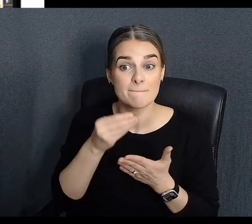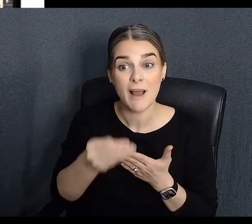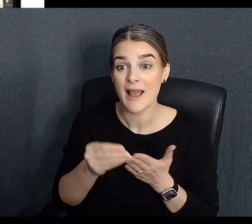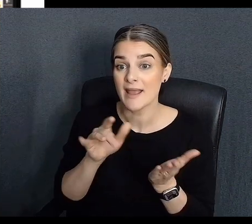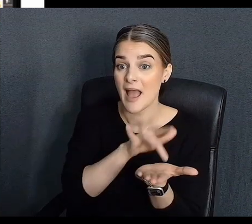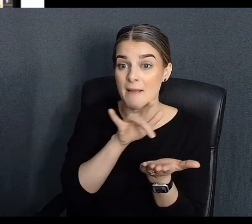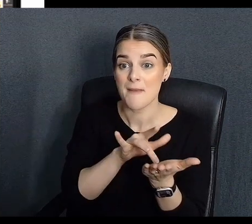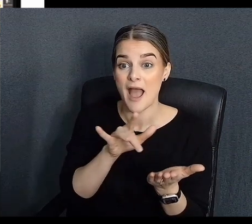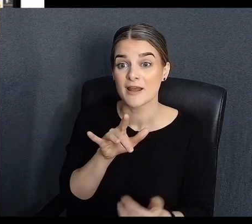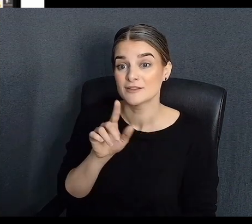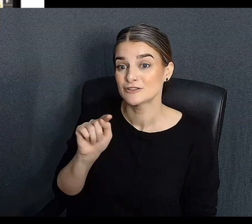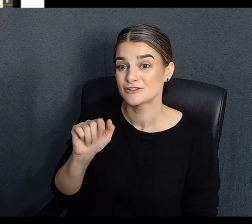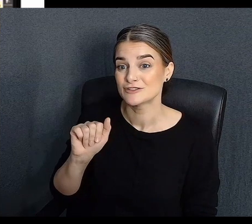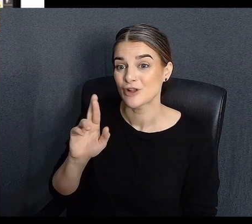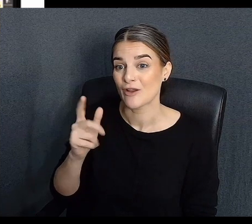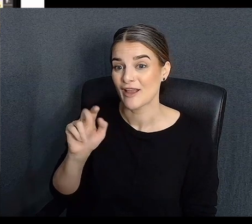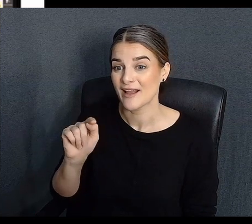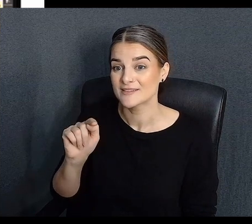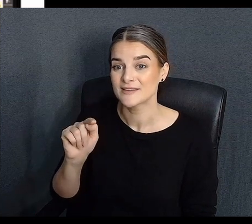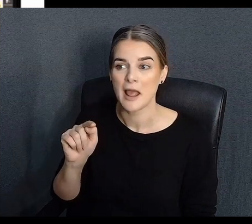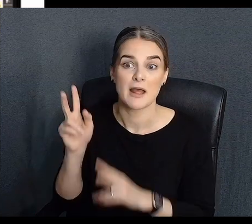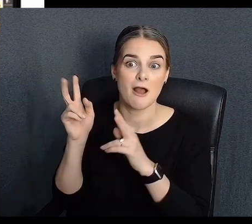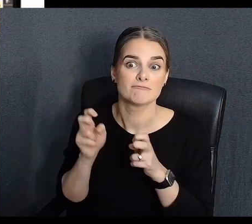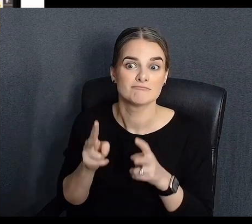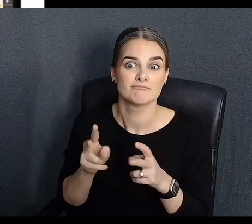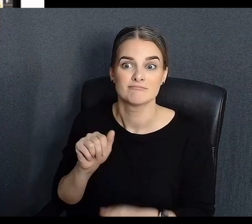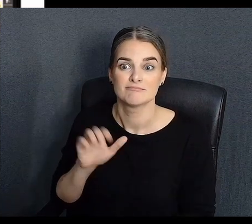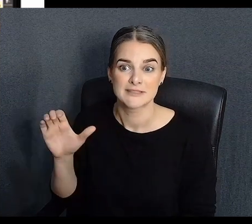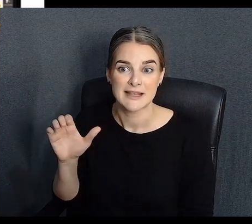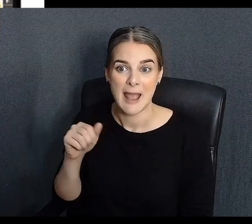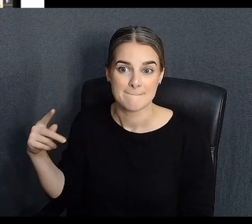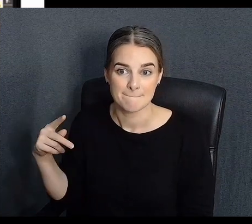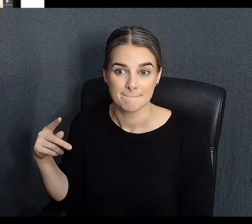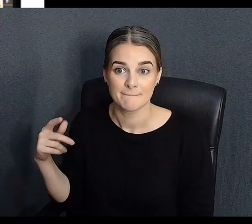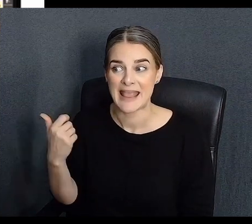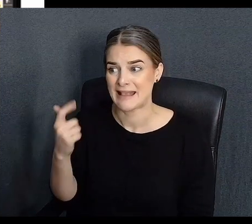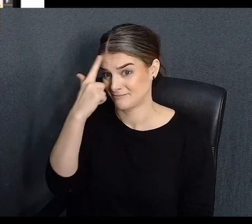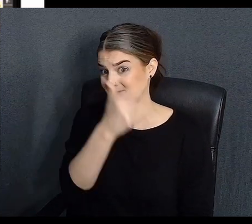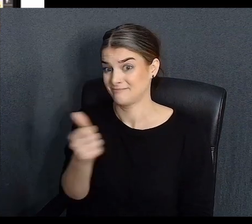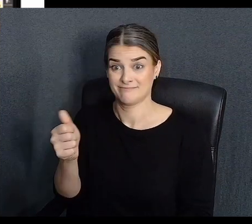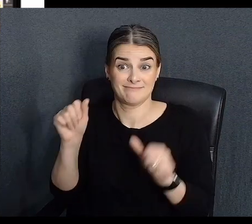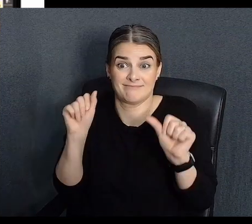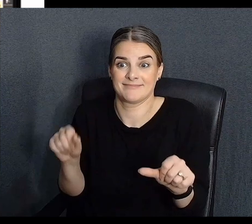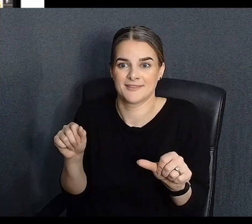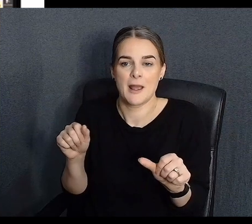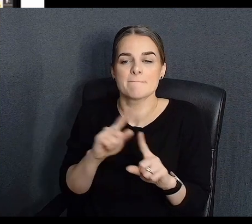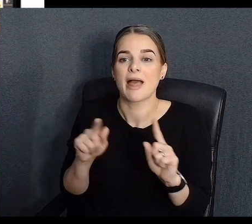and then download an AAC app. Anybody can do that, but some of these apps are pretty costly.